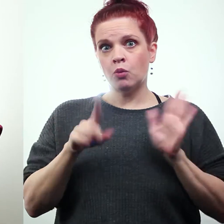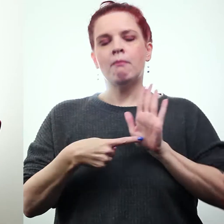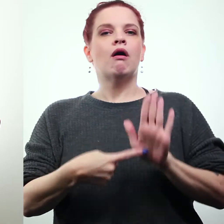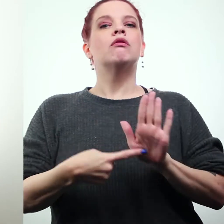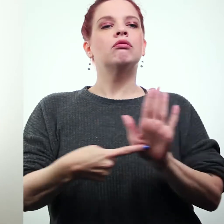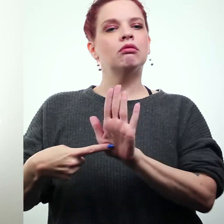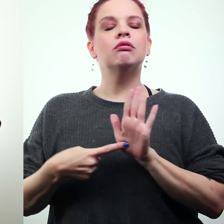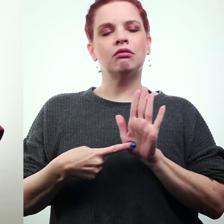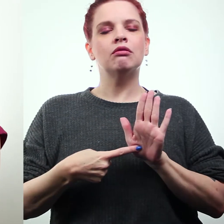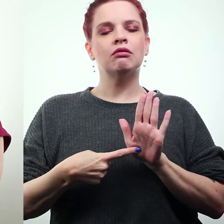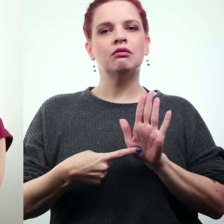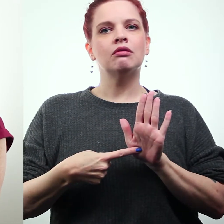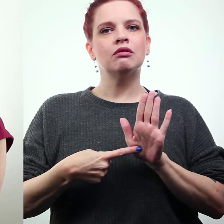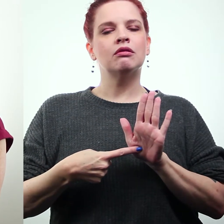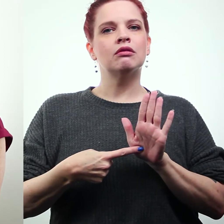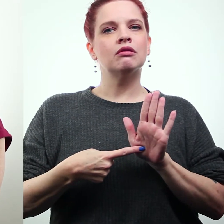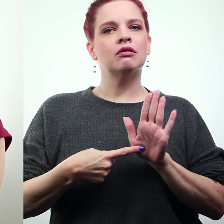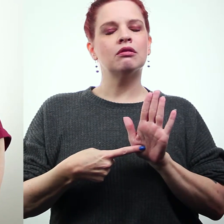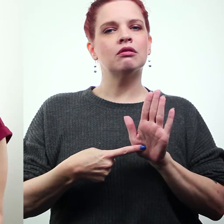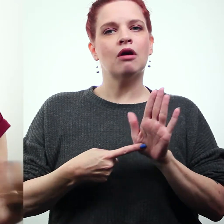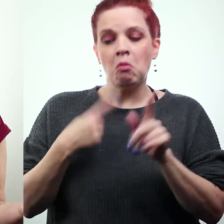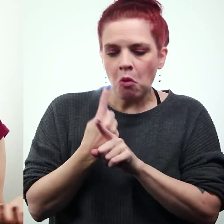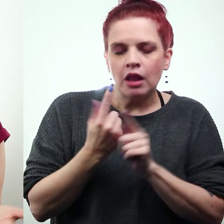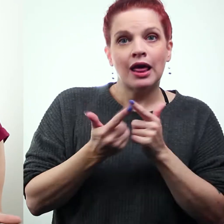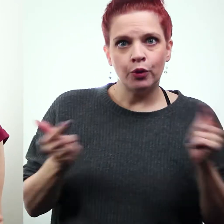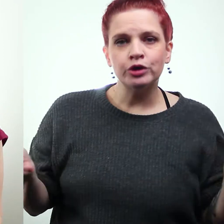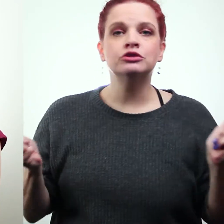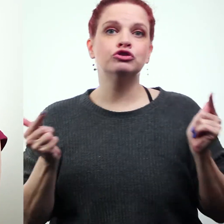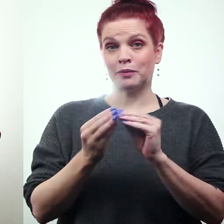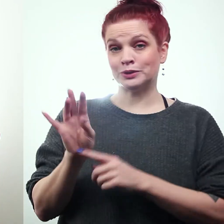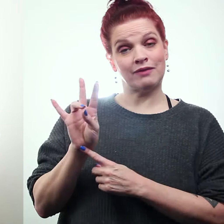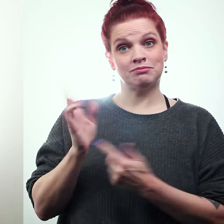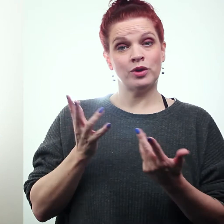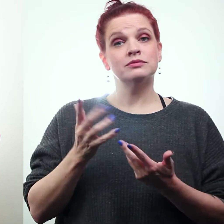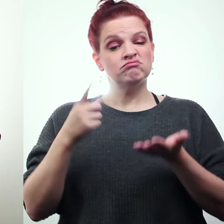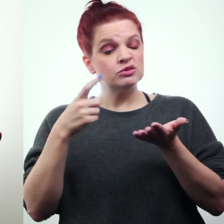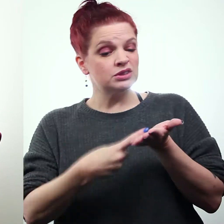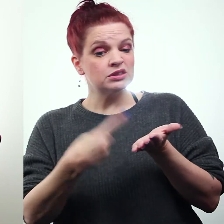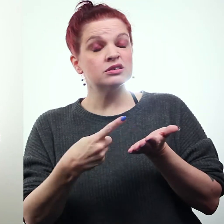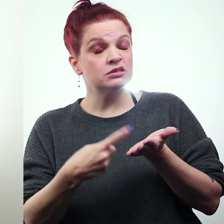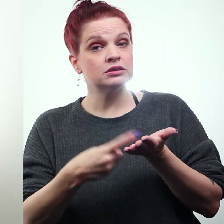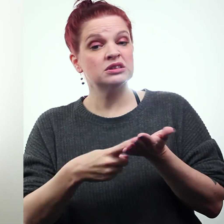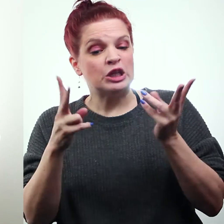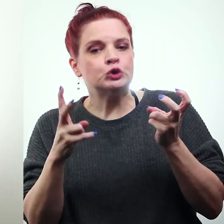It also means modeling that appropriate language and the appropriate way to speak about our friends. Tip number seven is to talk about issues that really